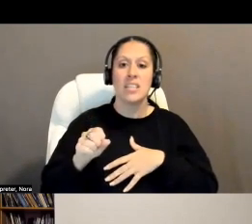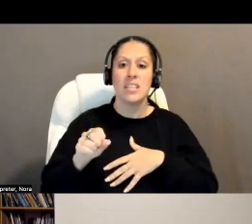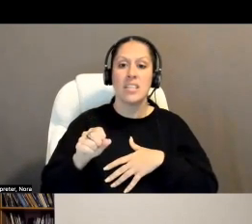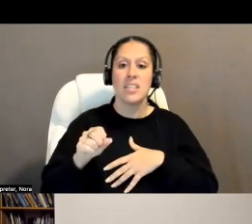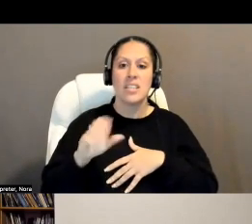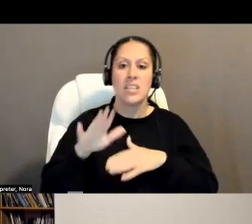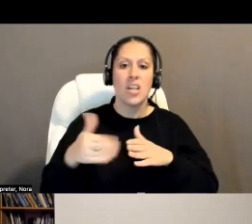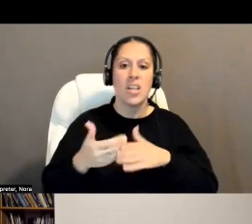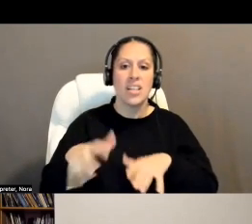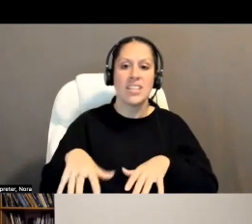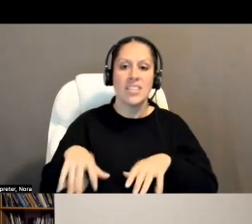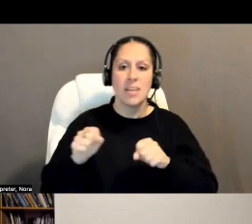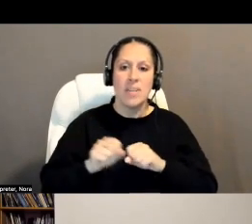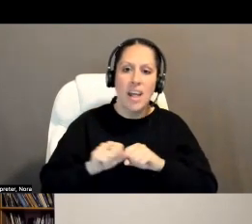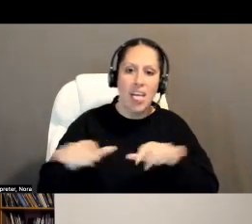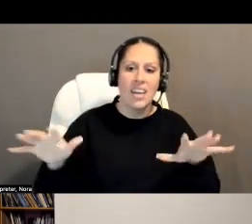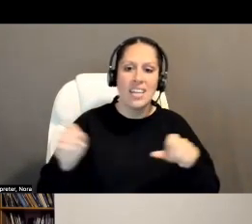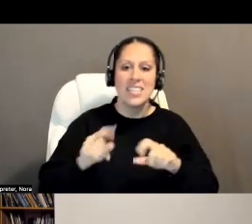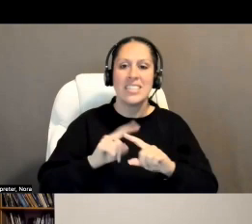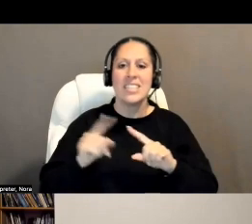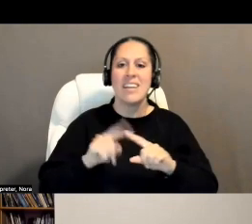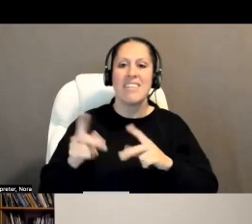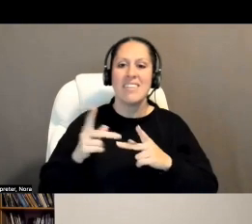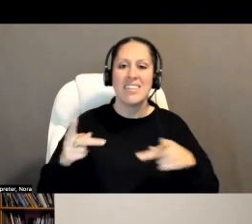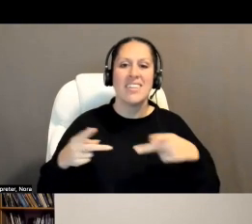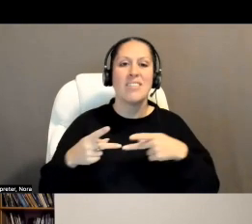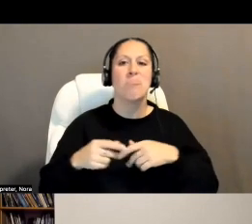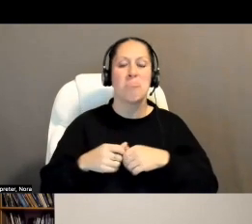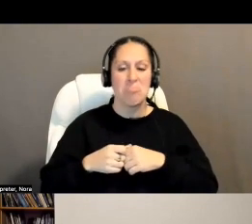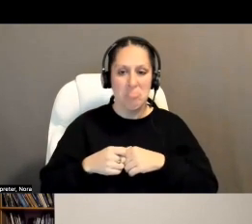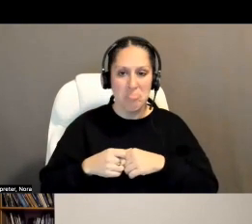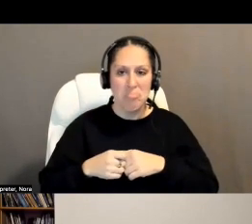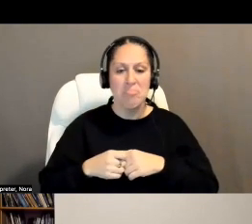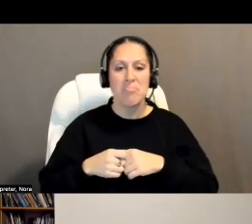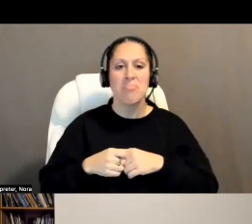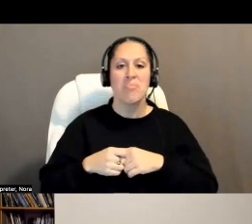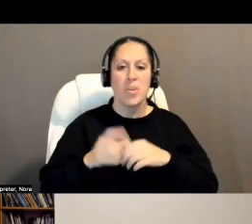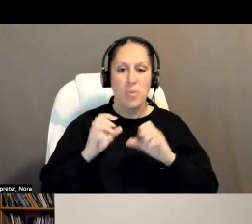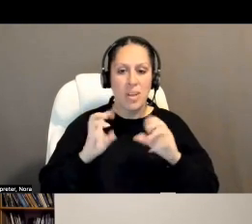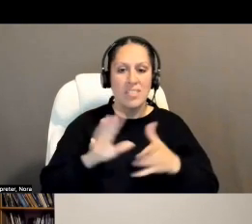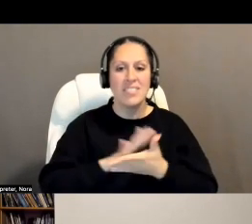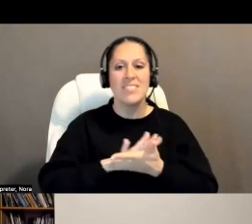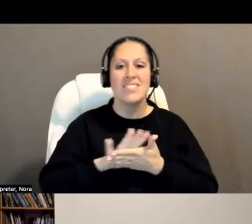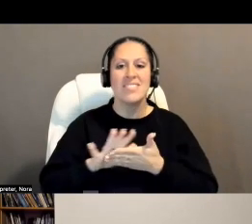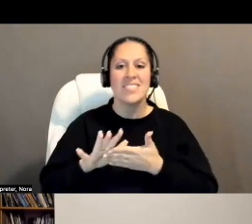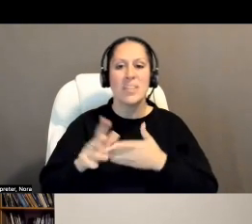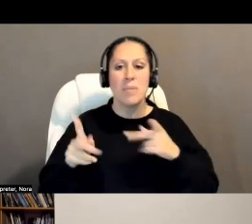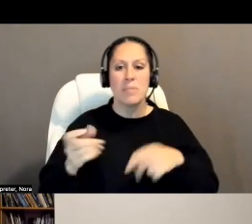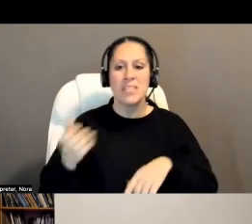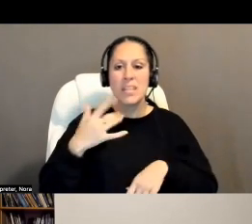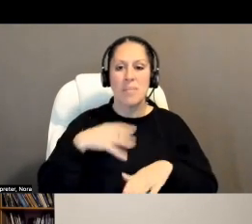been adopted out. So they're all in different places. Nice people send me photos of, like,